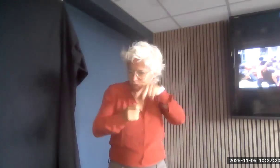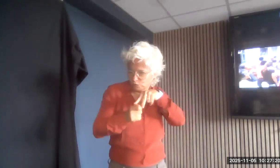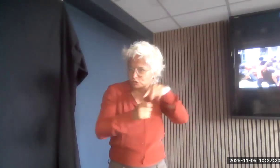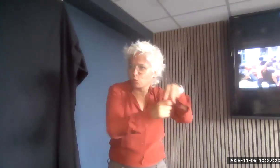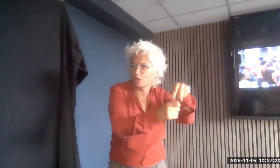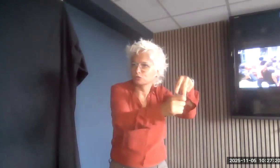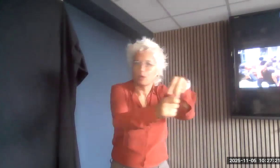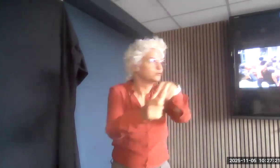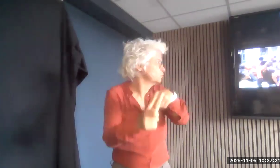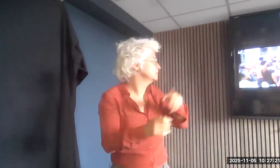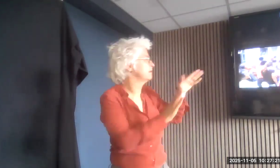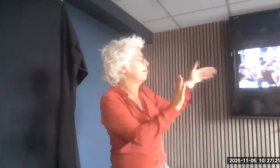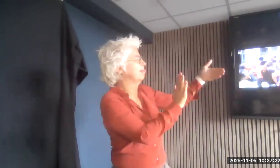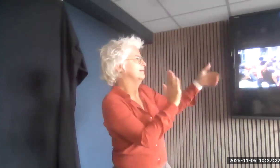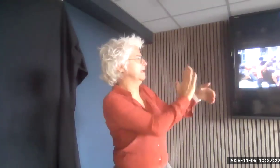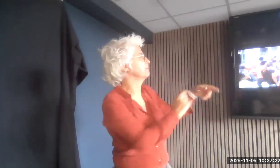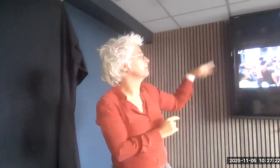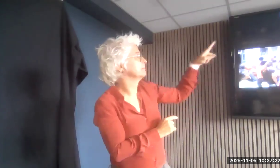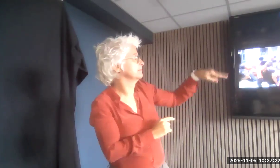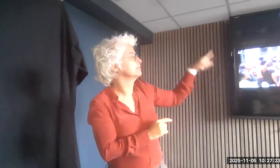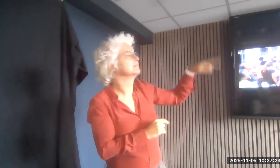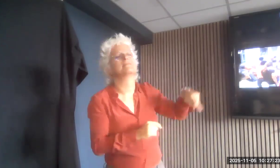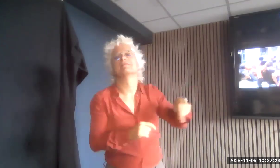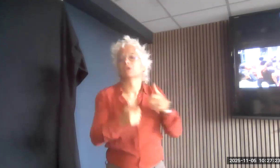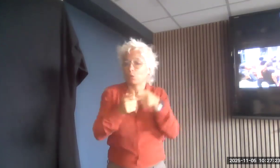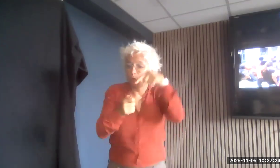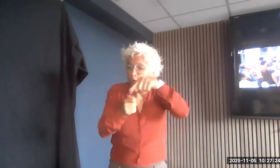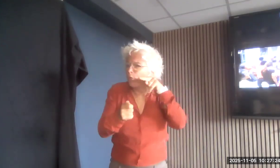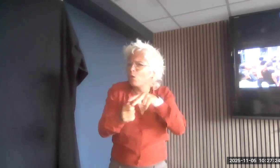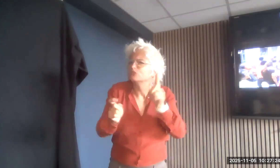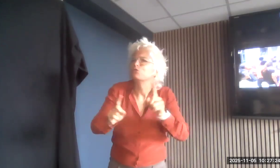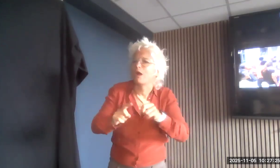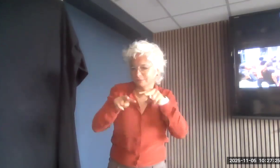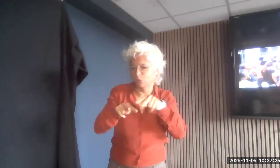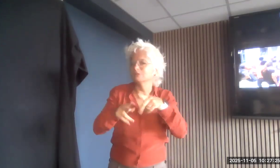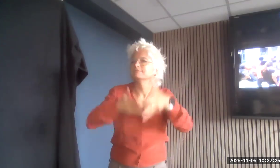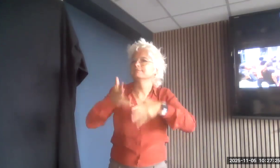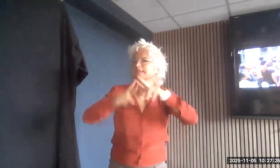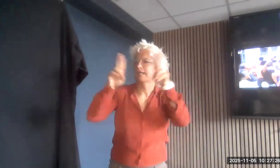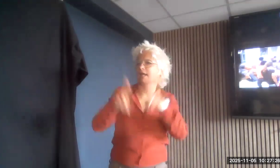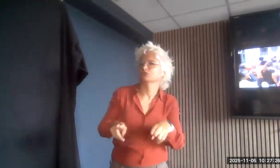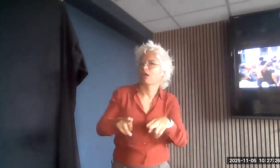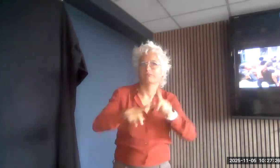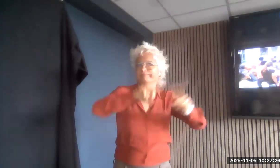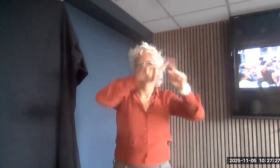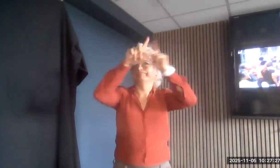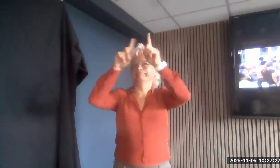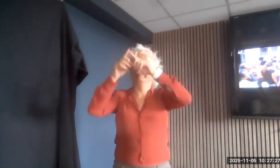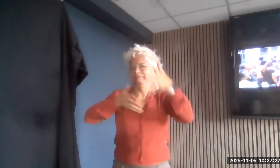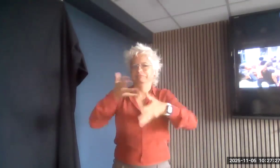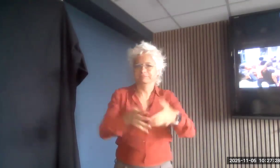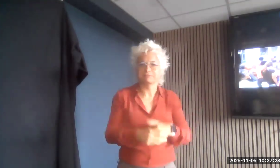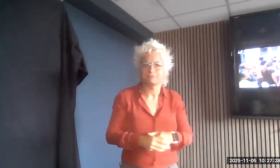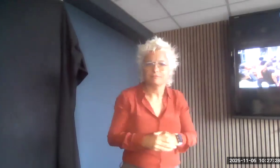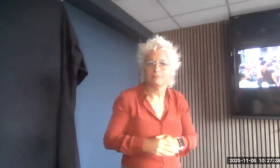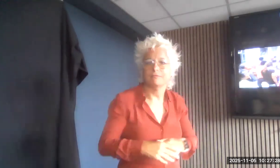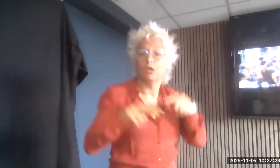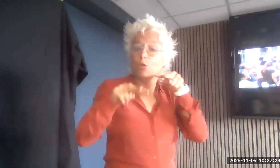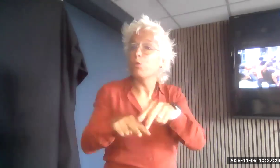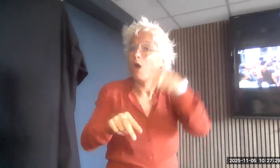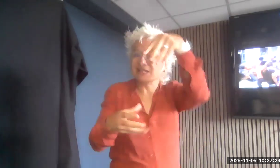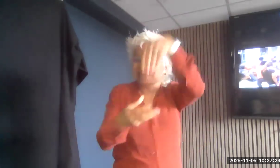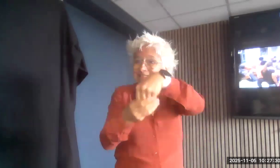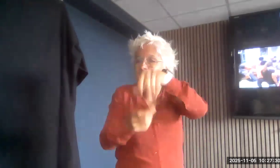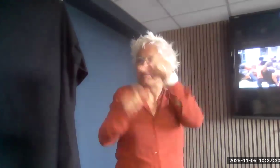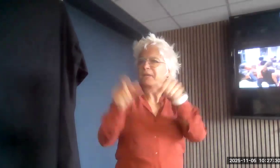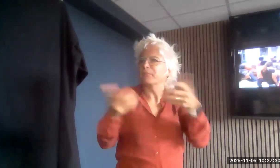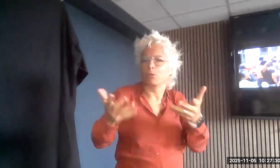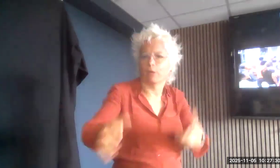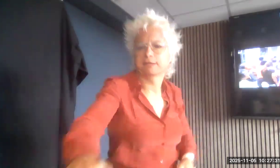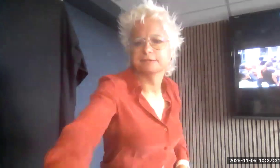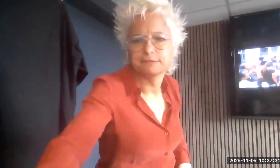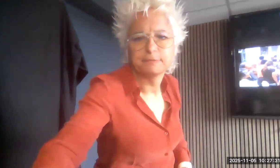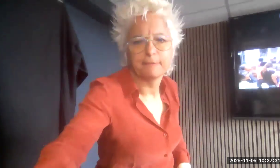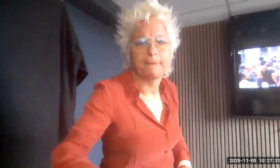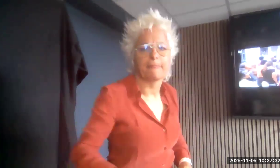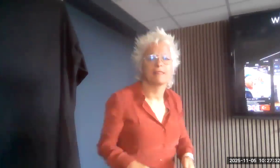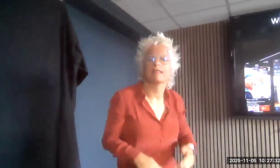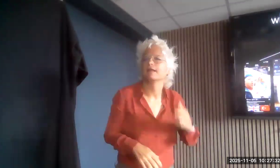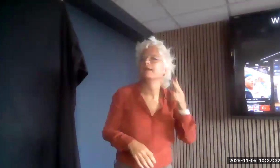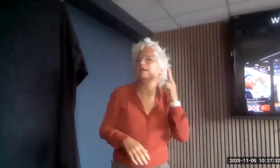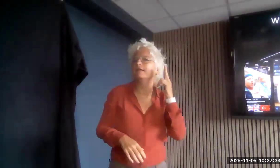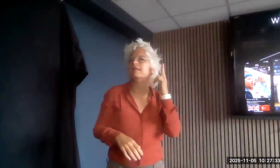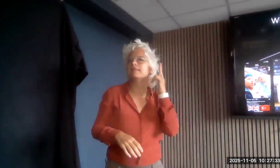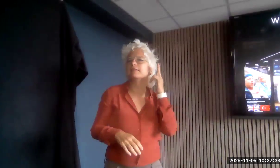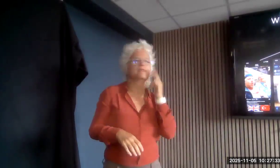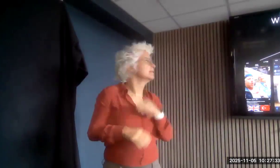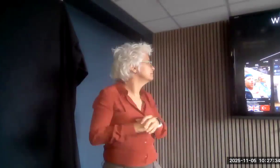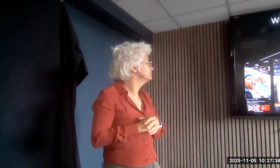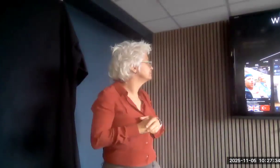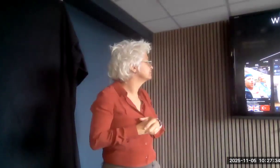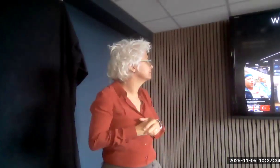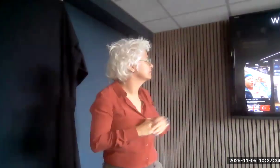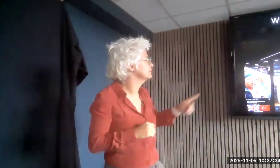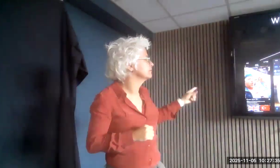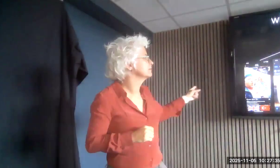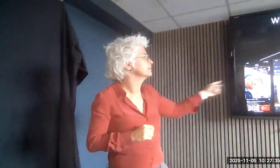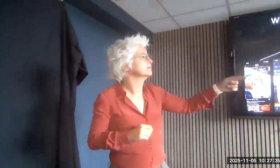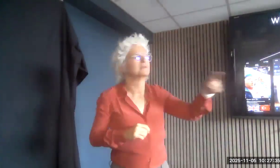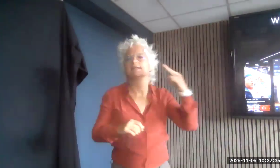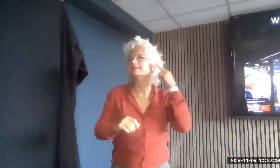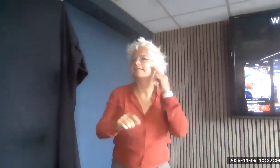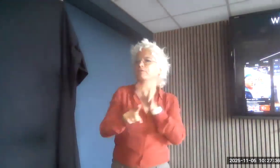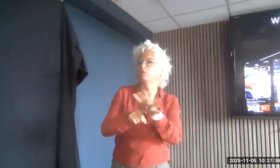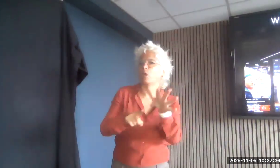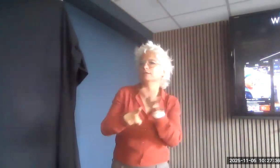And also, you can see how people are accessing other communication when they're in Death Club. They're looking at videos, they're looking at social media, they're looking at people signing, and that's not necessarily just in Portuguese Sign Language, that's also often in other sign language and International Sign.